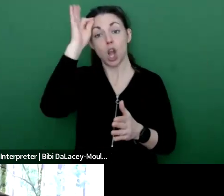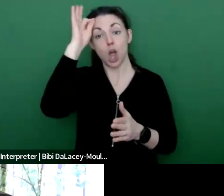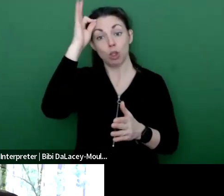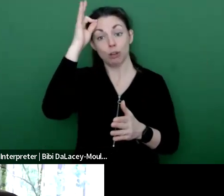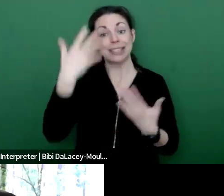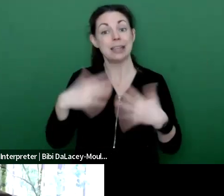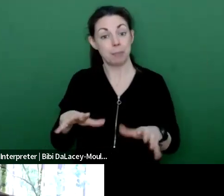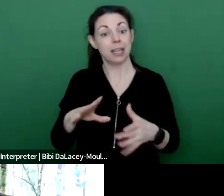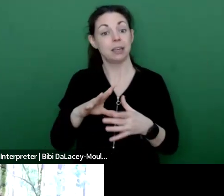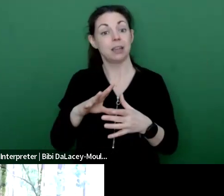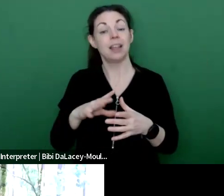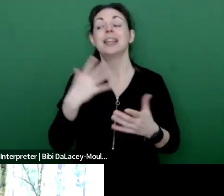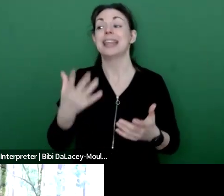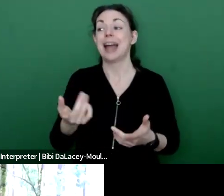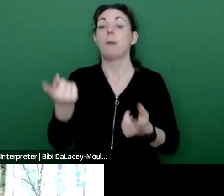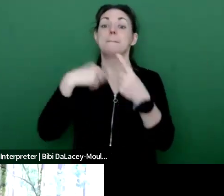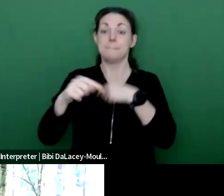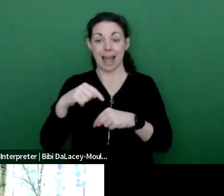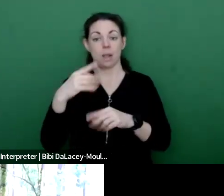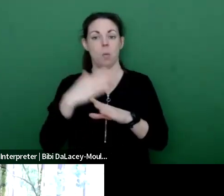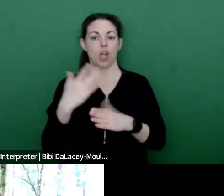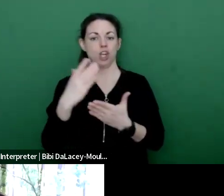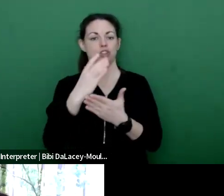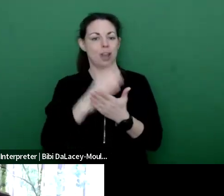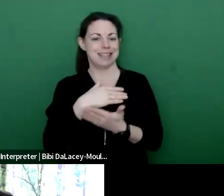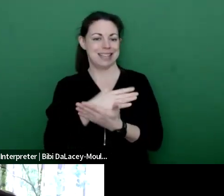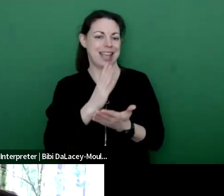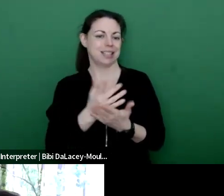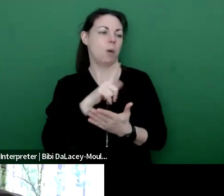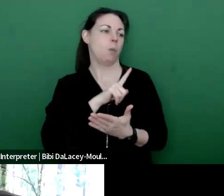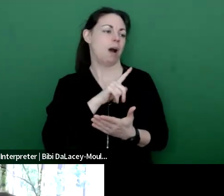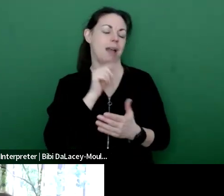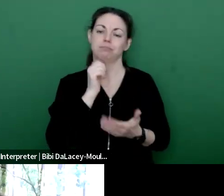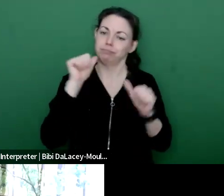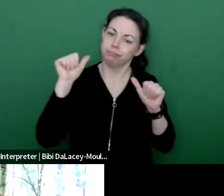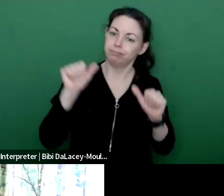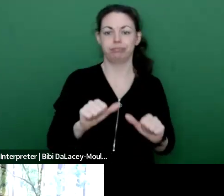and have come back into the charity... sector because it's by far one of the best places to work, in my opinion.